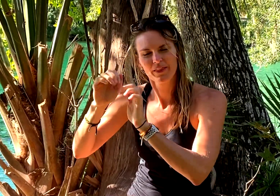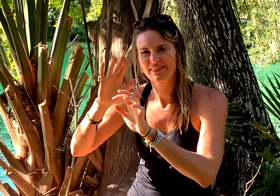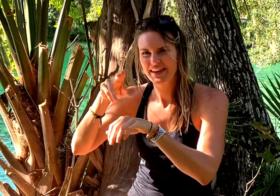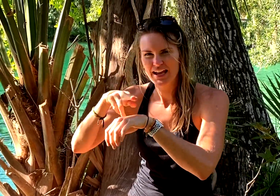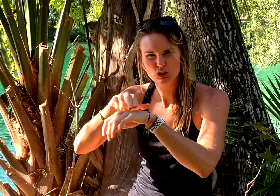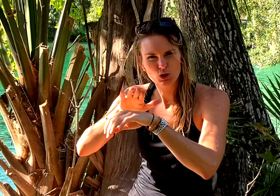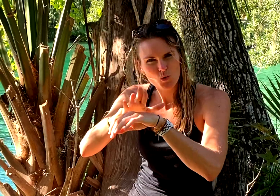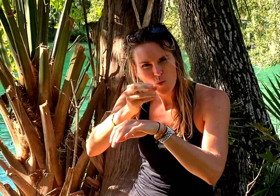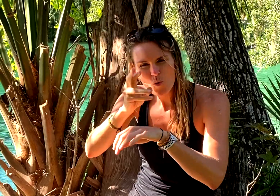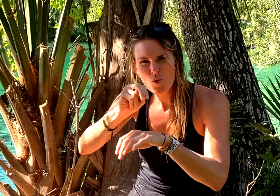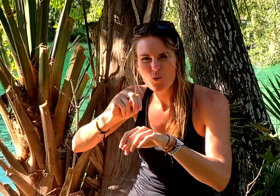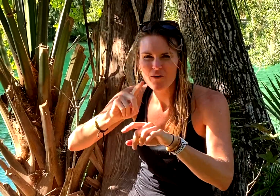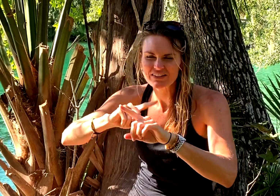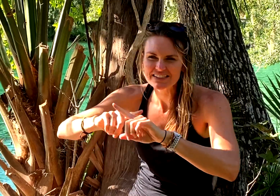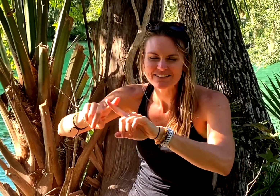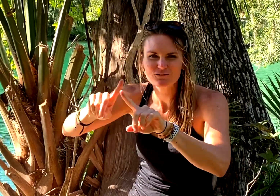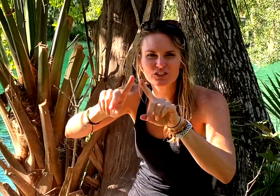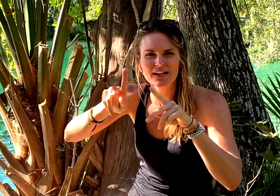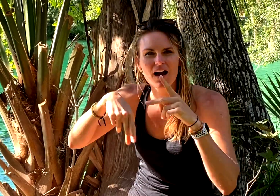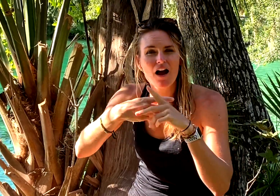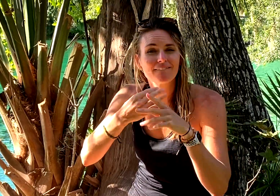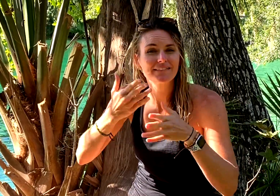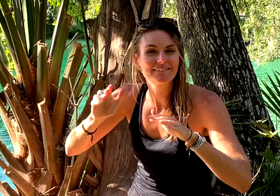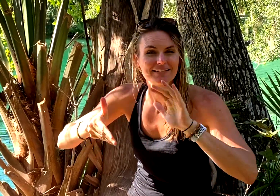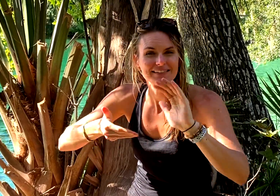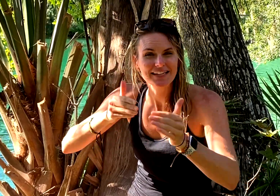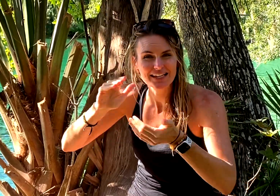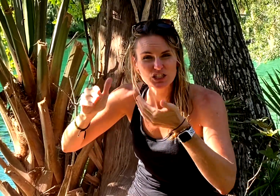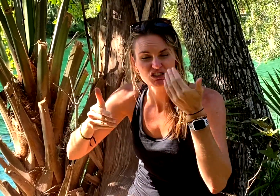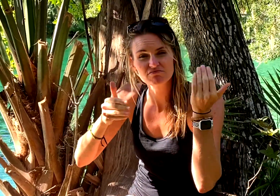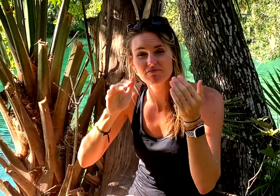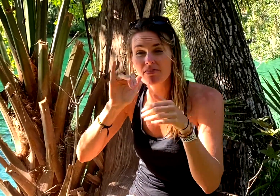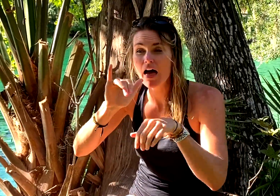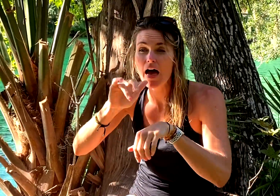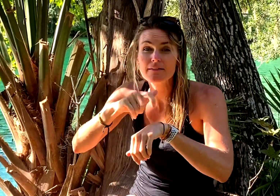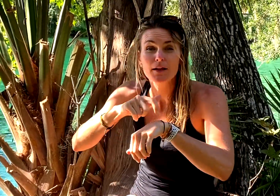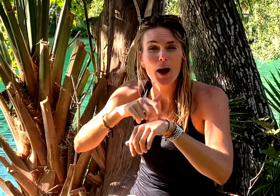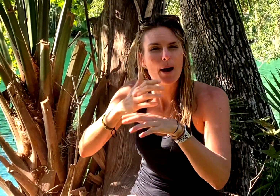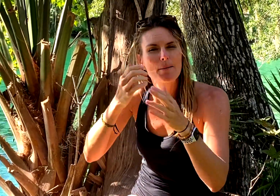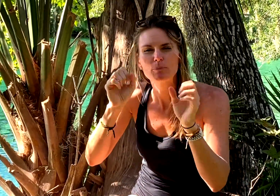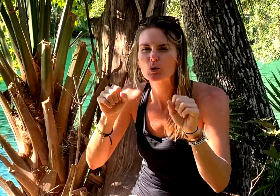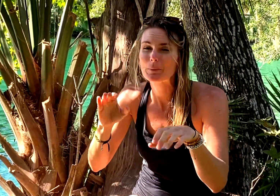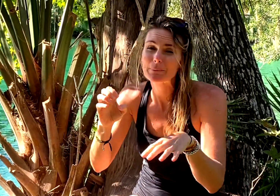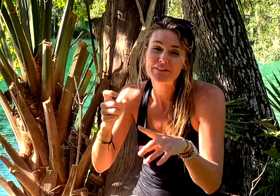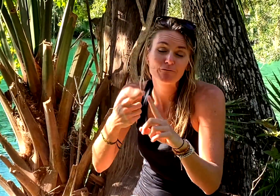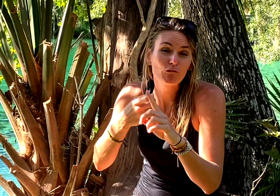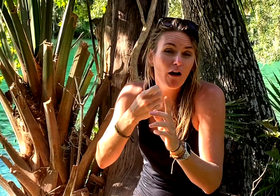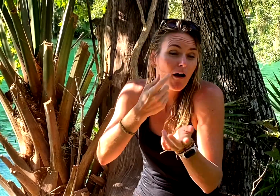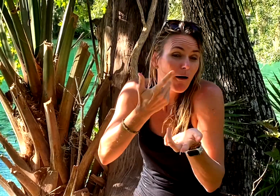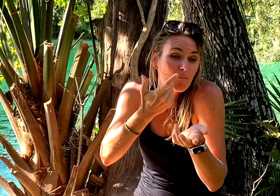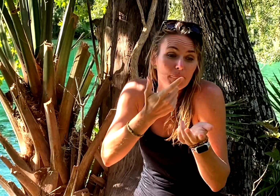At that point you will begin to connect with Nature through different kinds of invitations.